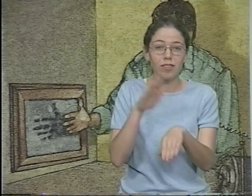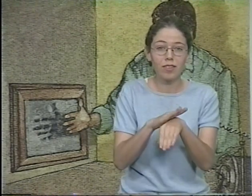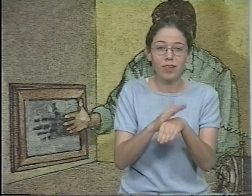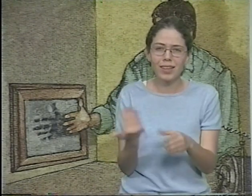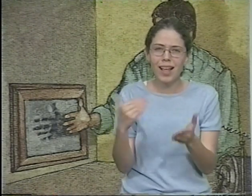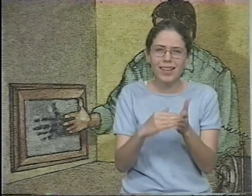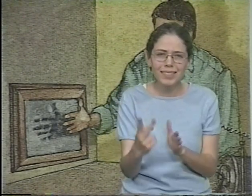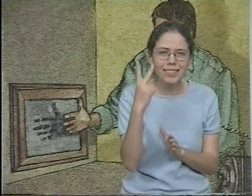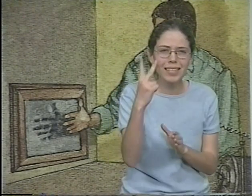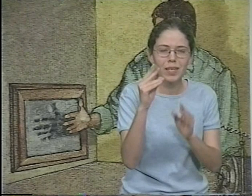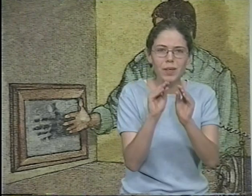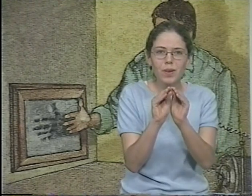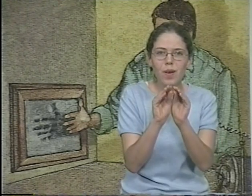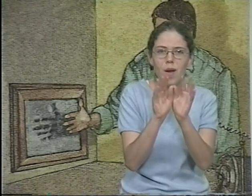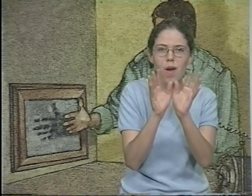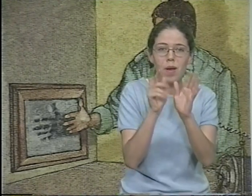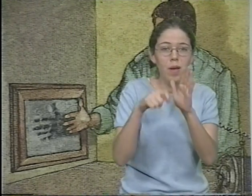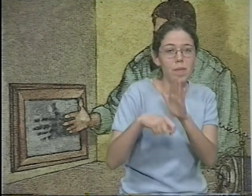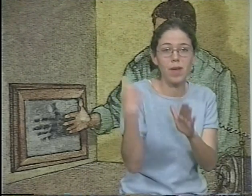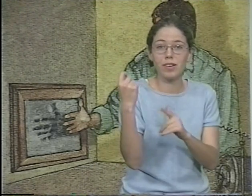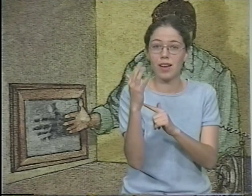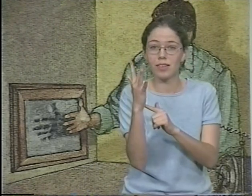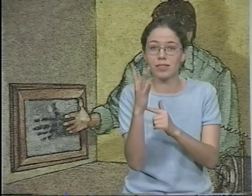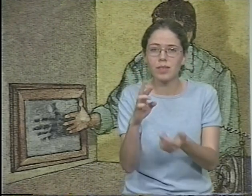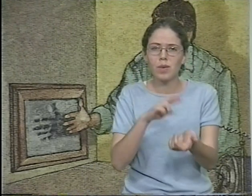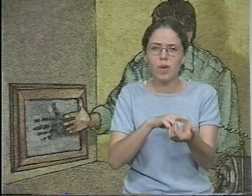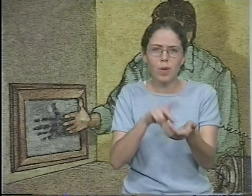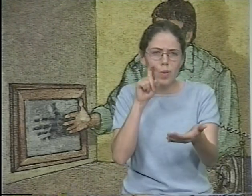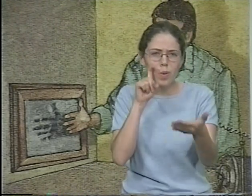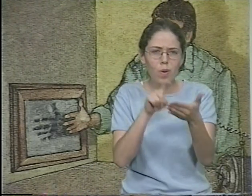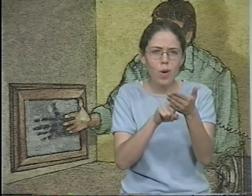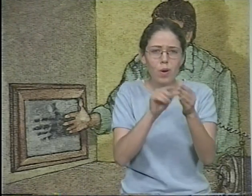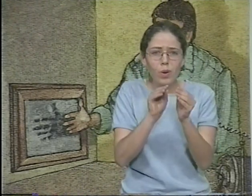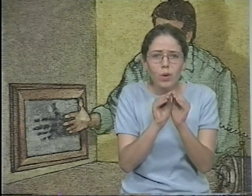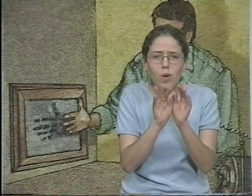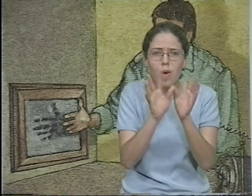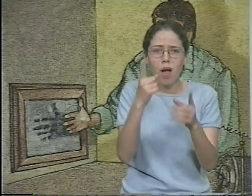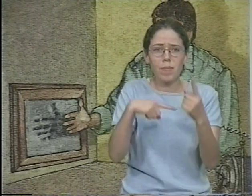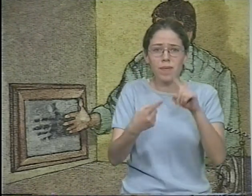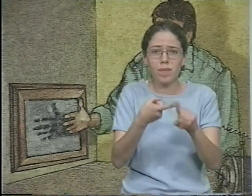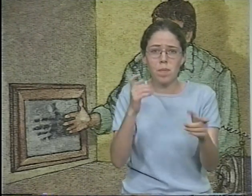Again he turned on the electricity and again he saw the glow.